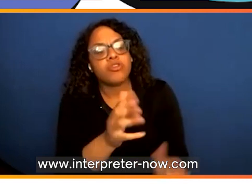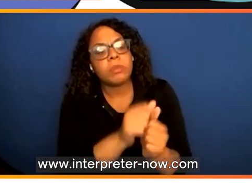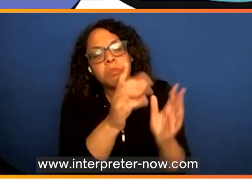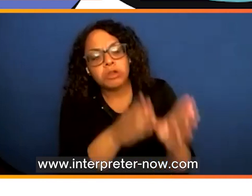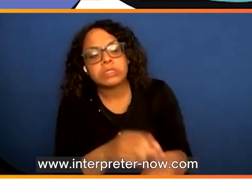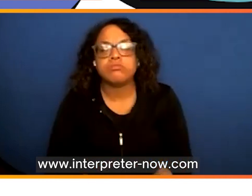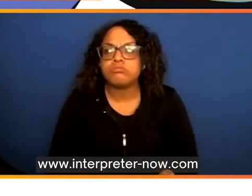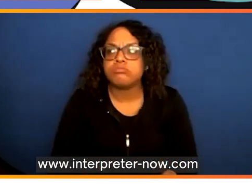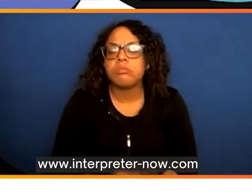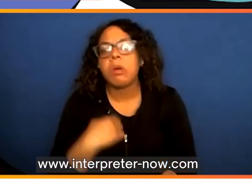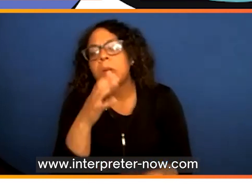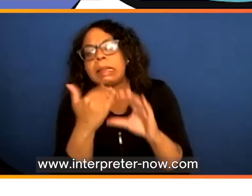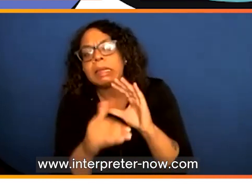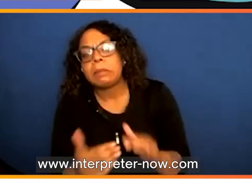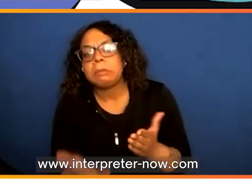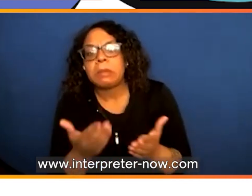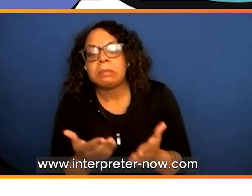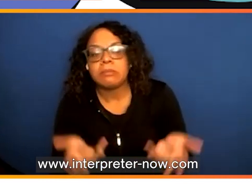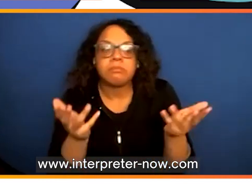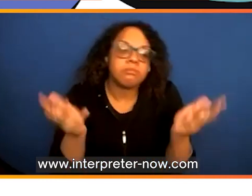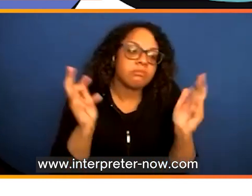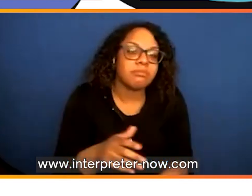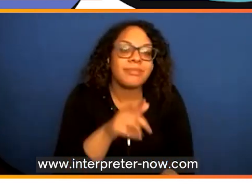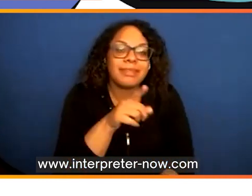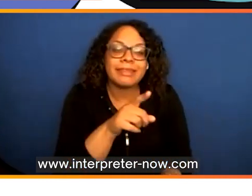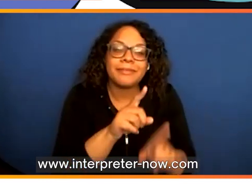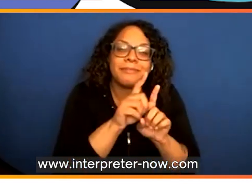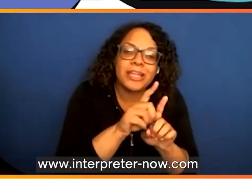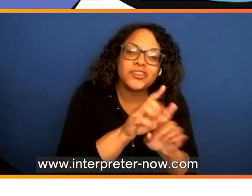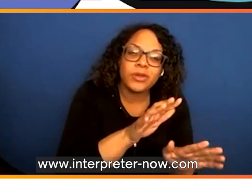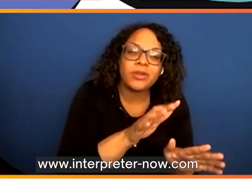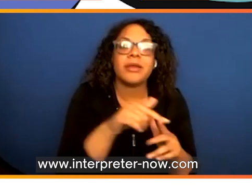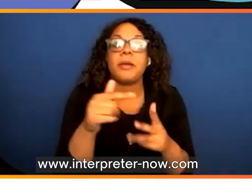here, talk to so and so. I'll send an email, maybe sort of." That's more the mentorship